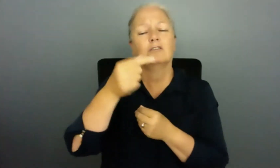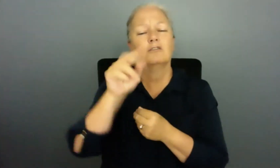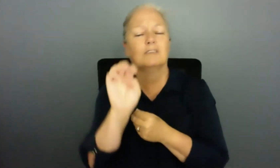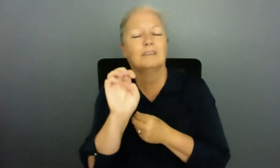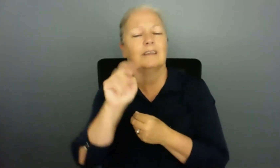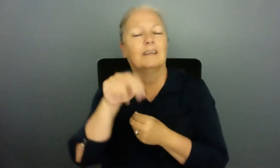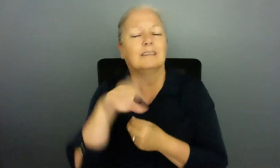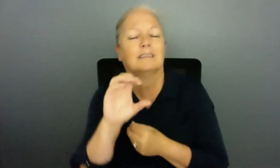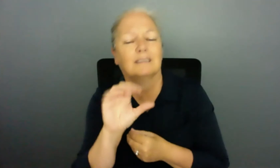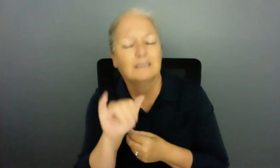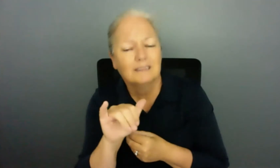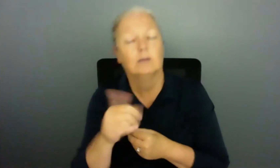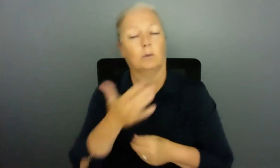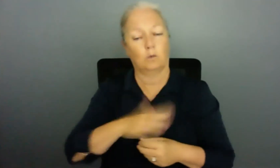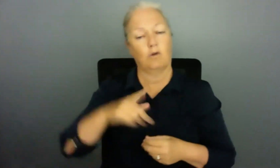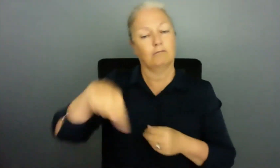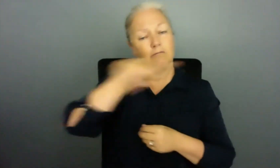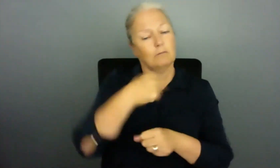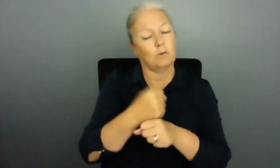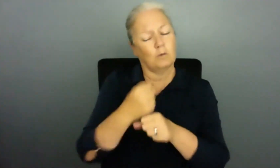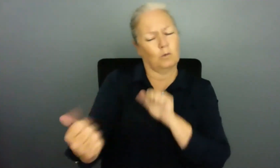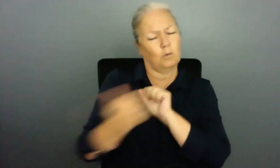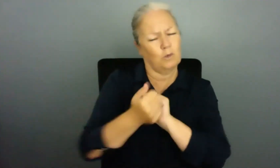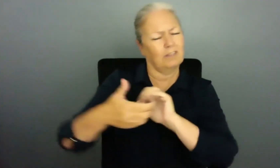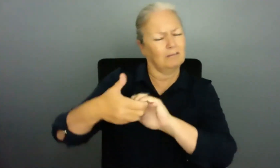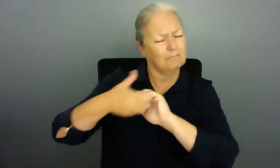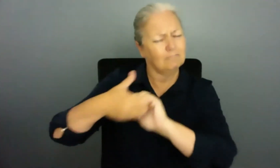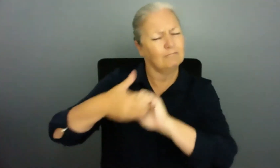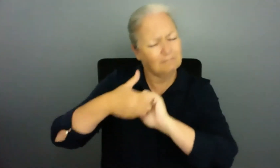us to ensure that going forward our voices are well representative and this is beyond